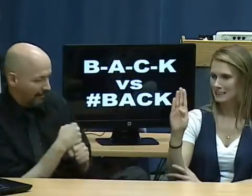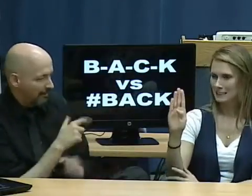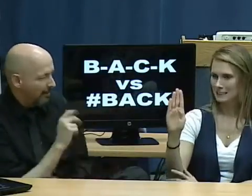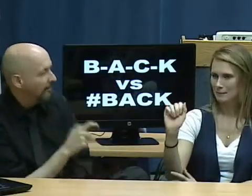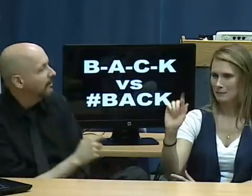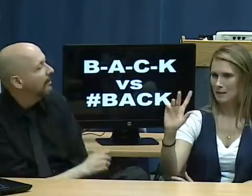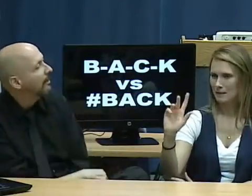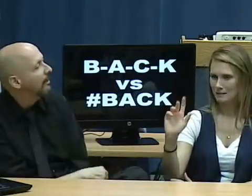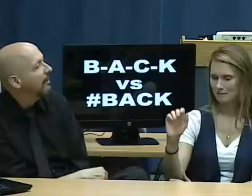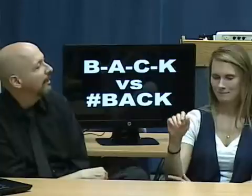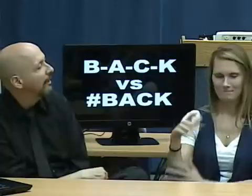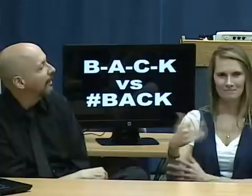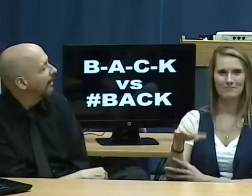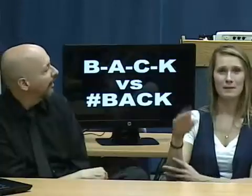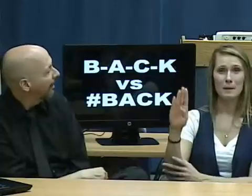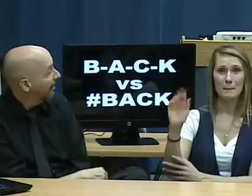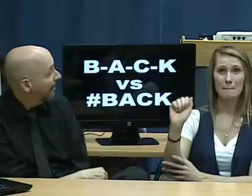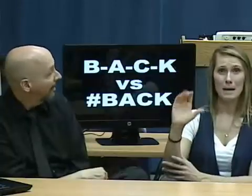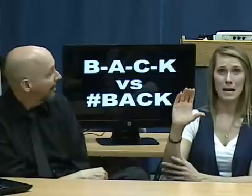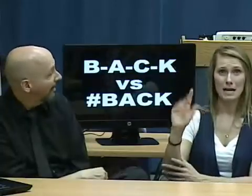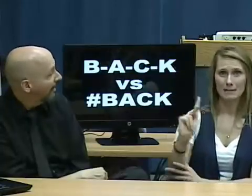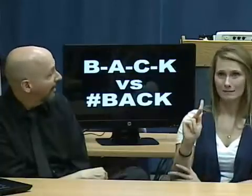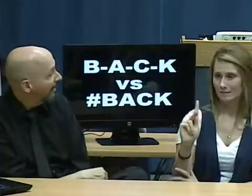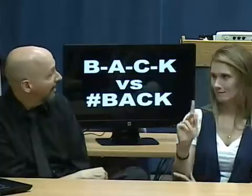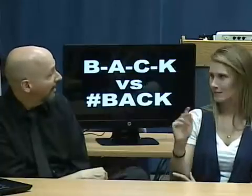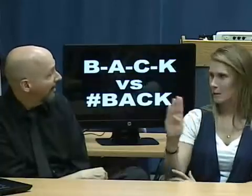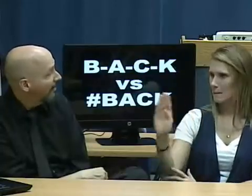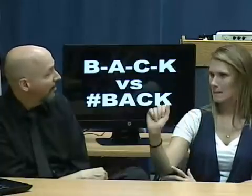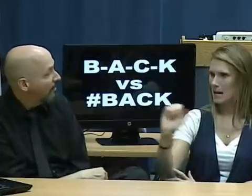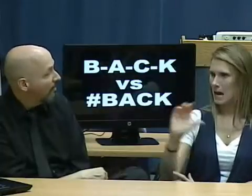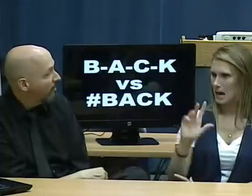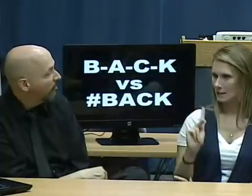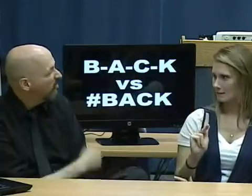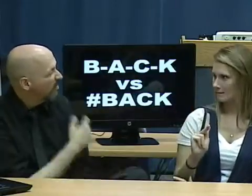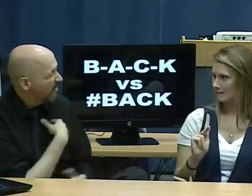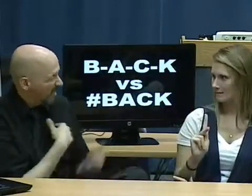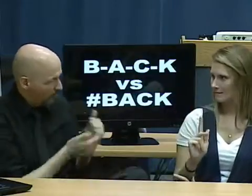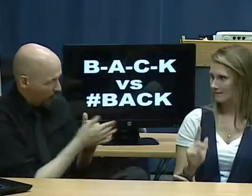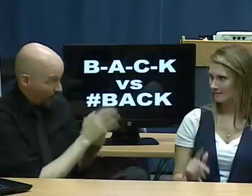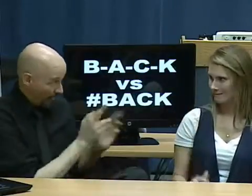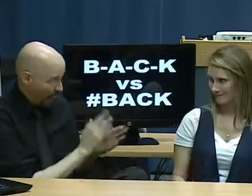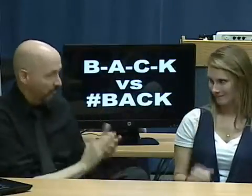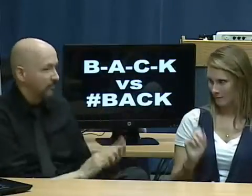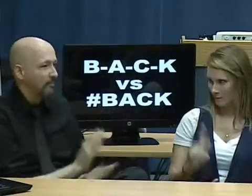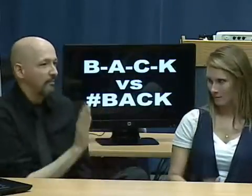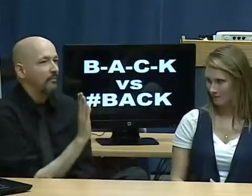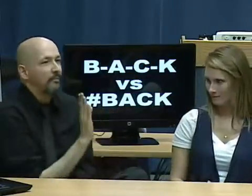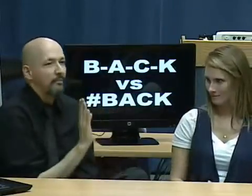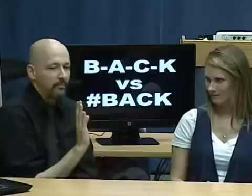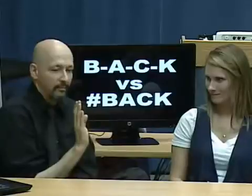#BACK. B-A-C-K. #BACK. I'll give you some help.